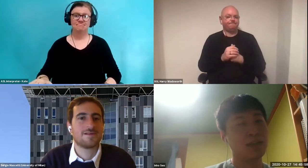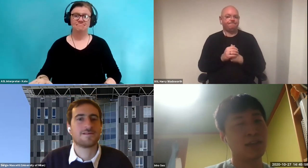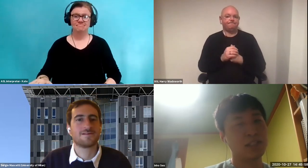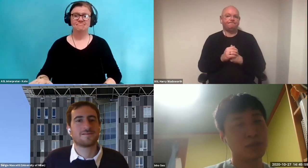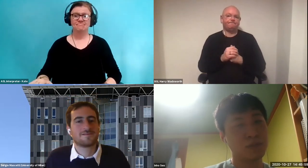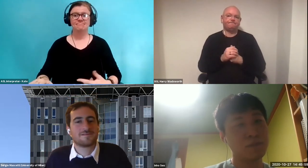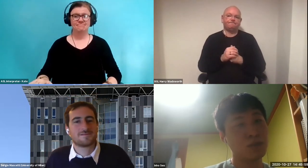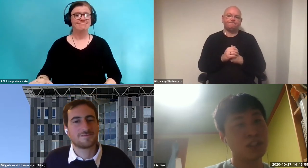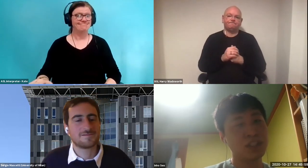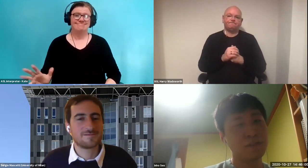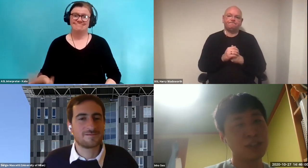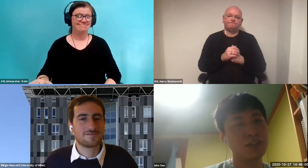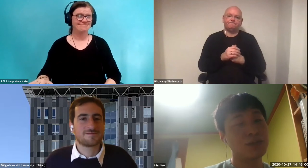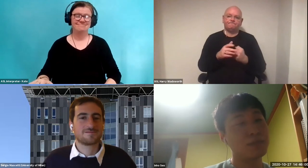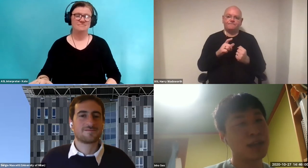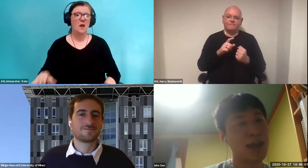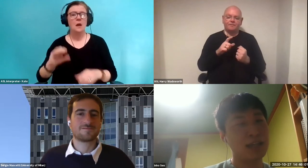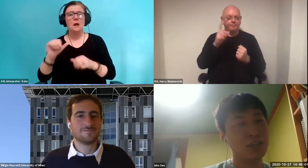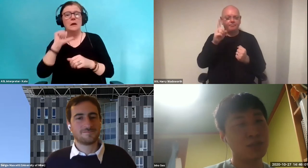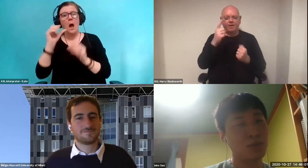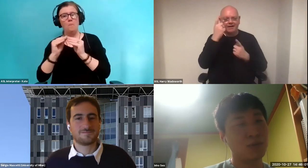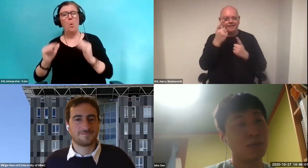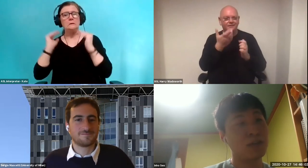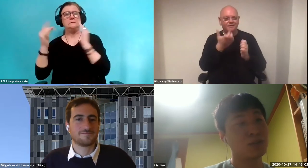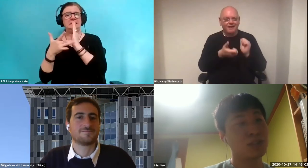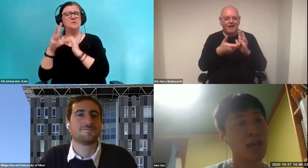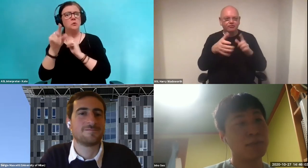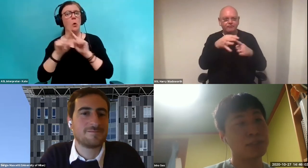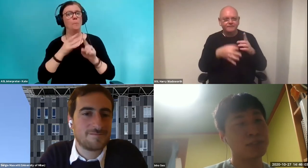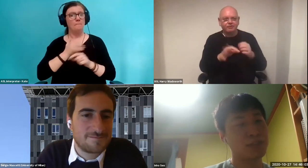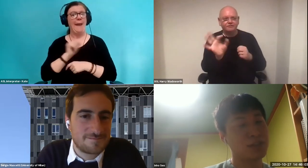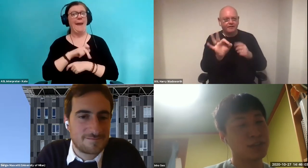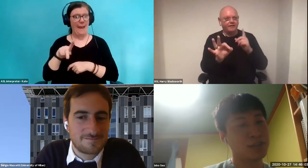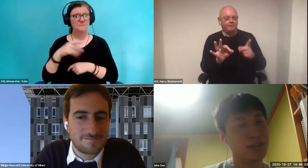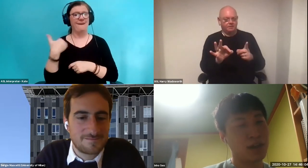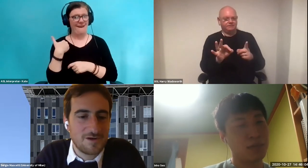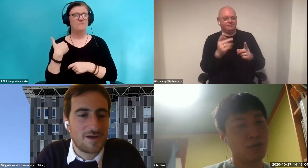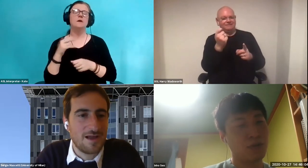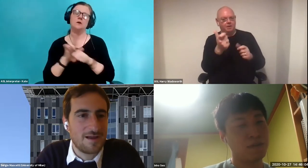there is no no additional feature but I use more I use the apps uh more often